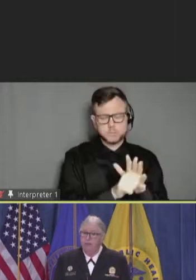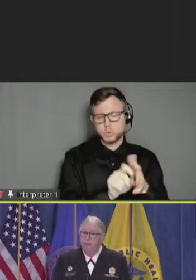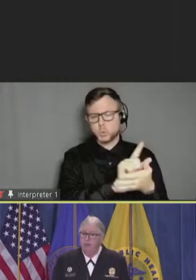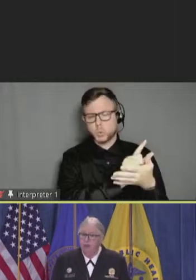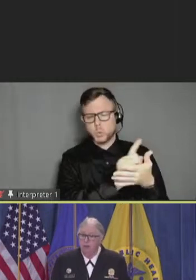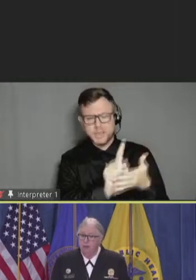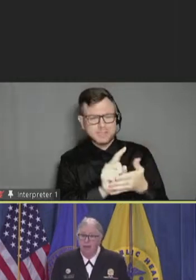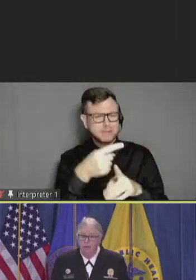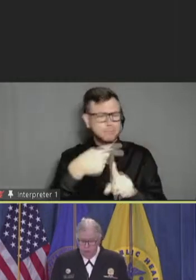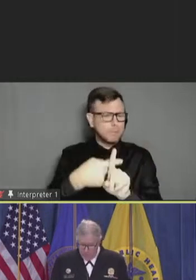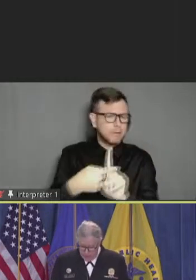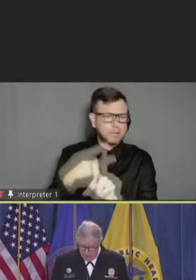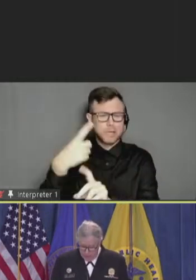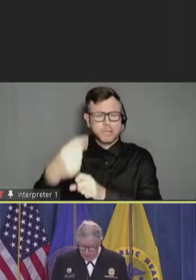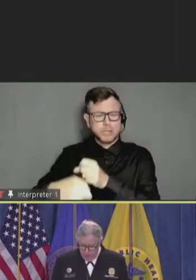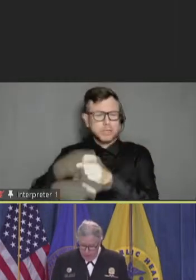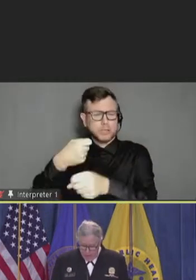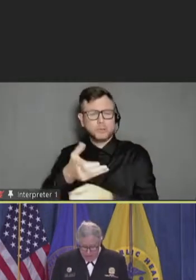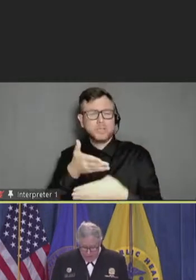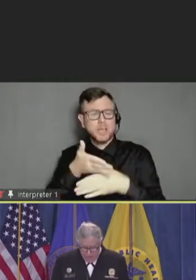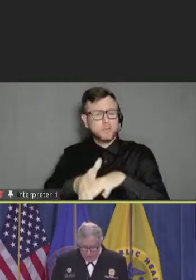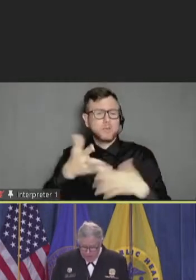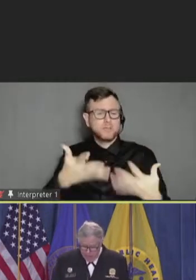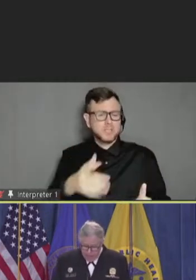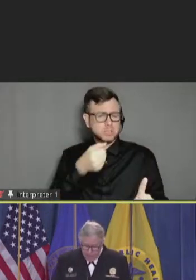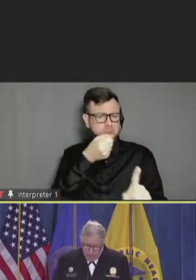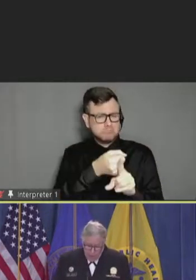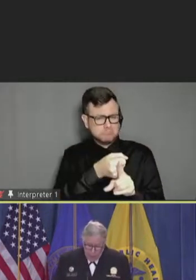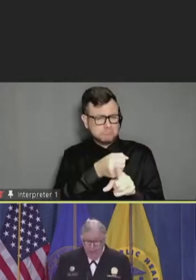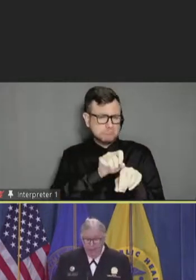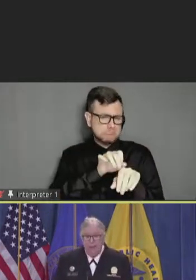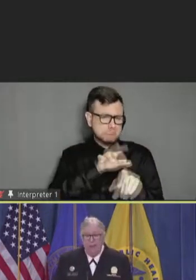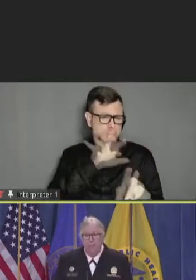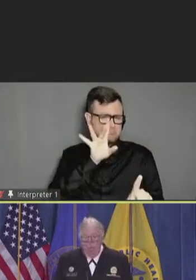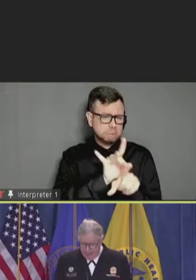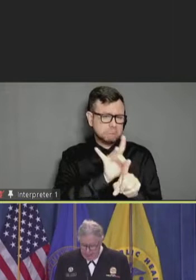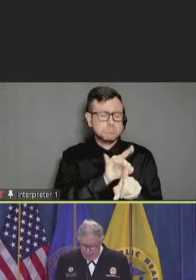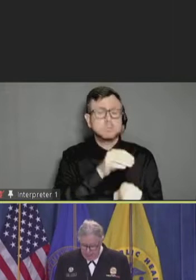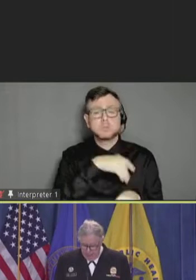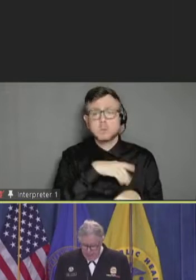even years after infection. Sometimes the symptoms go away and come back again.